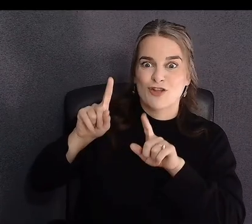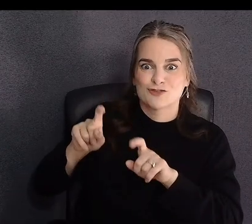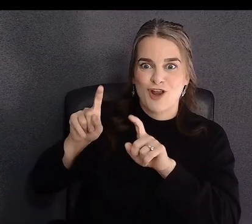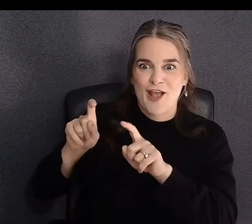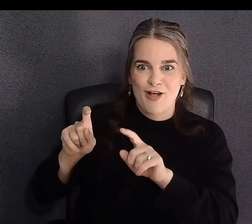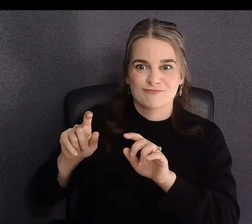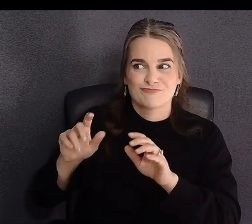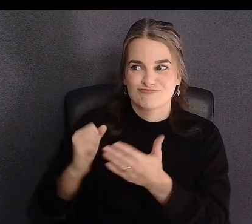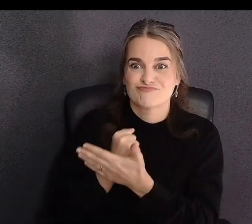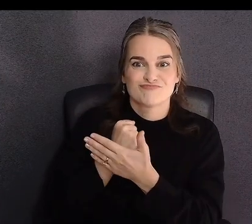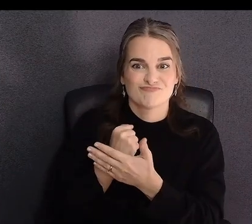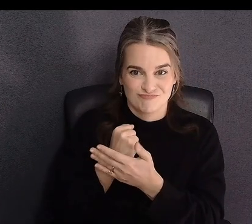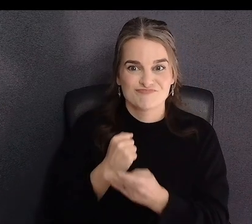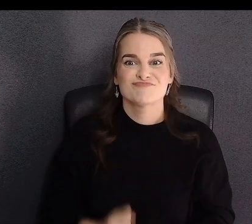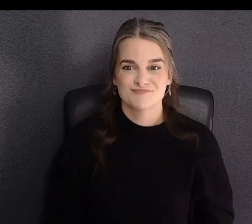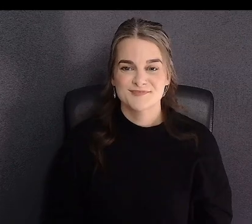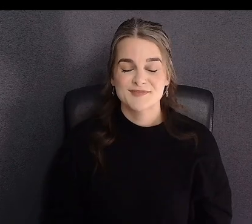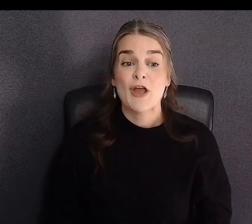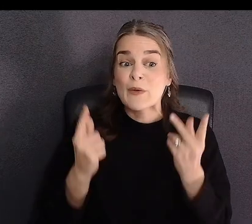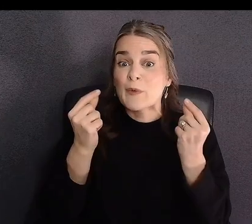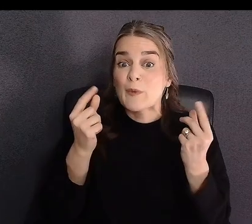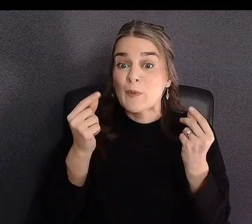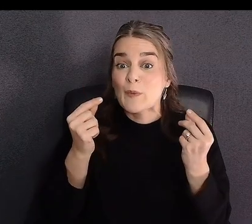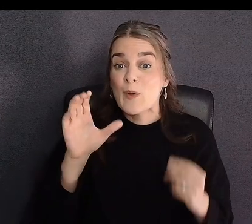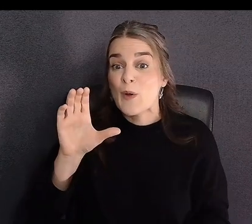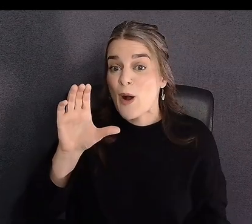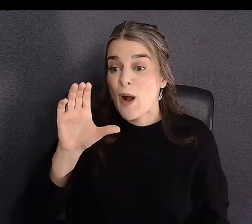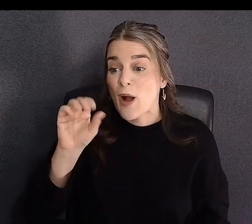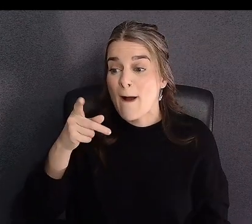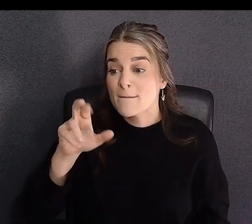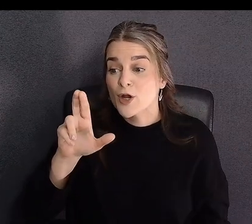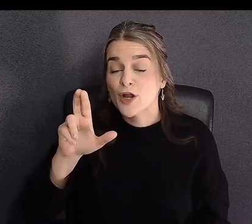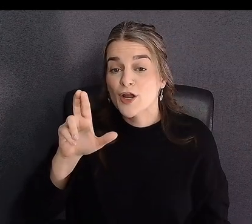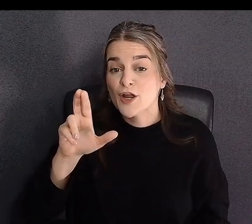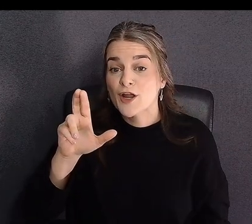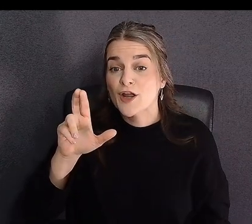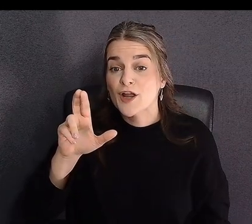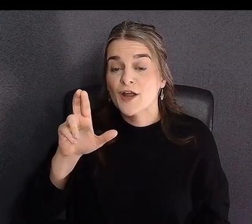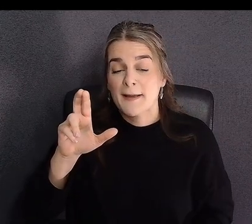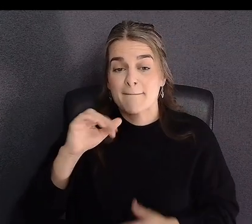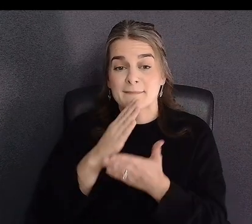So basically what you do is that copper piece is your mouse pad.